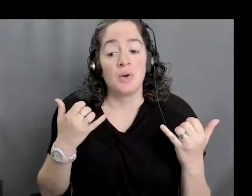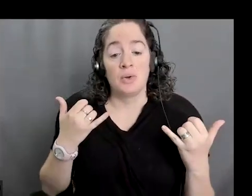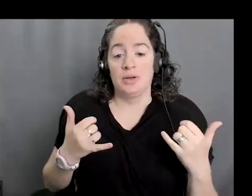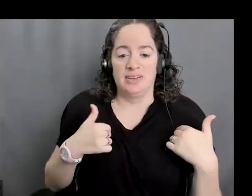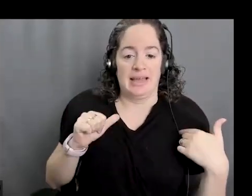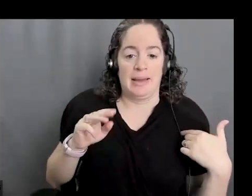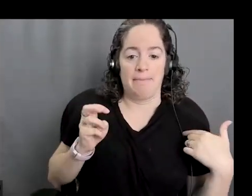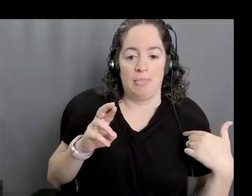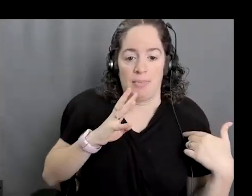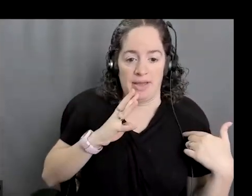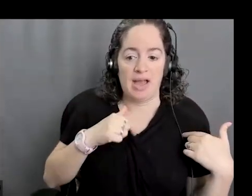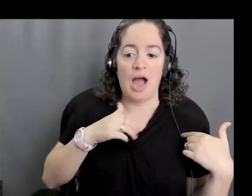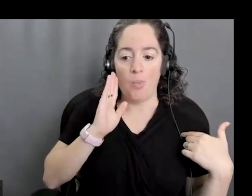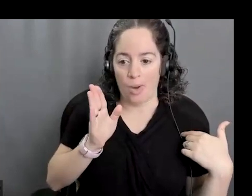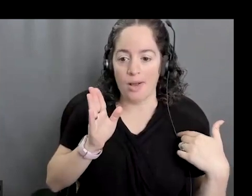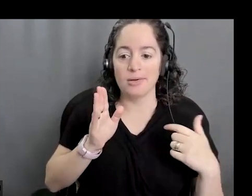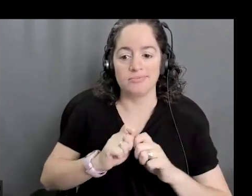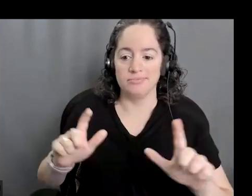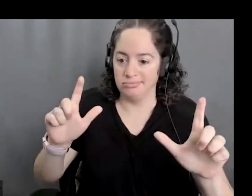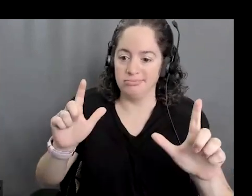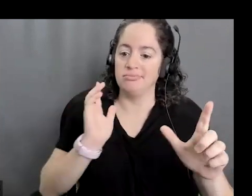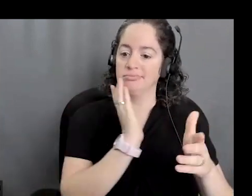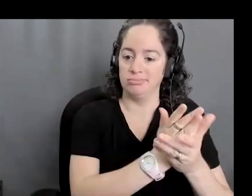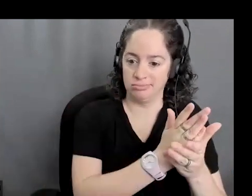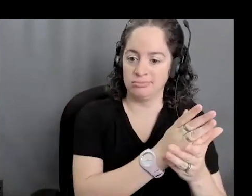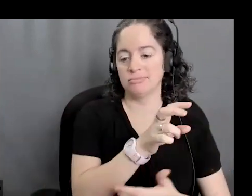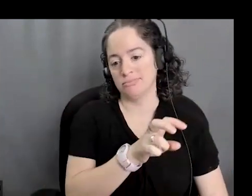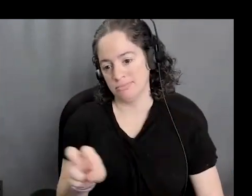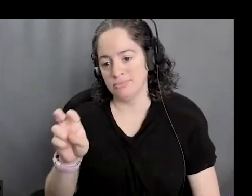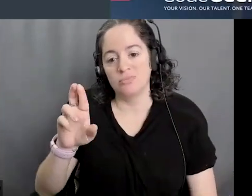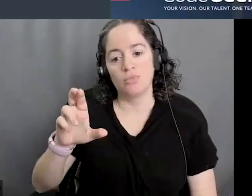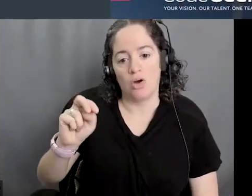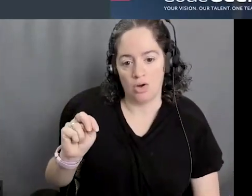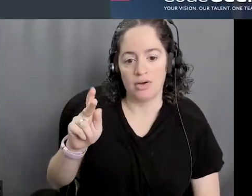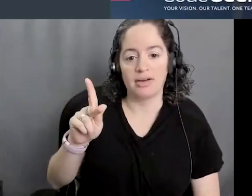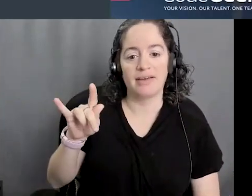I'm going to let Ron and Kevin take over on the presentation front.